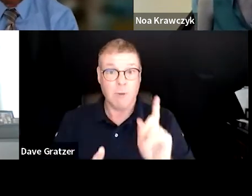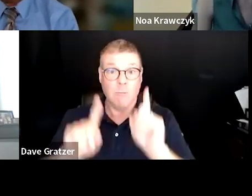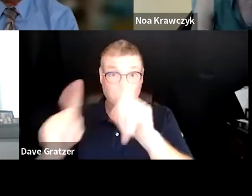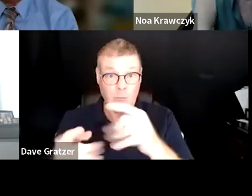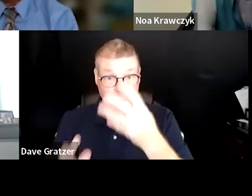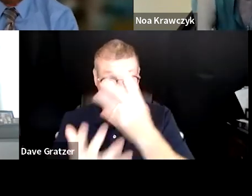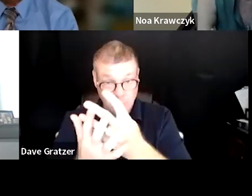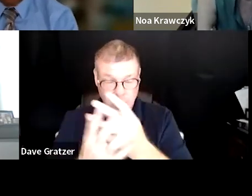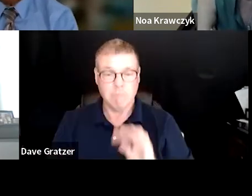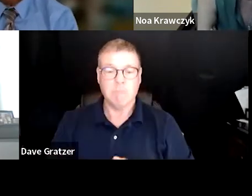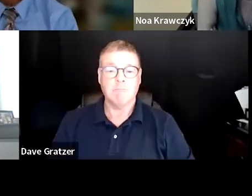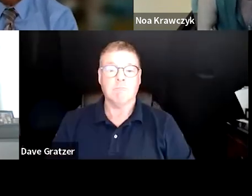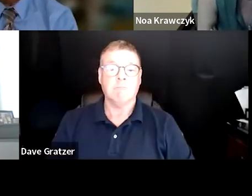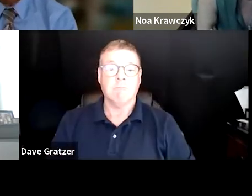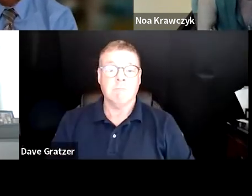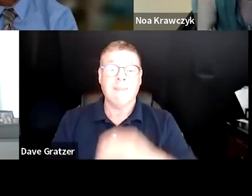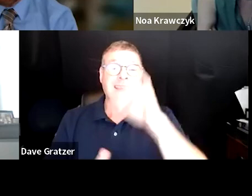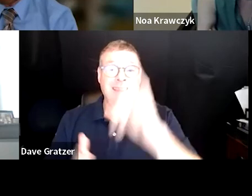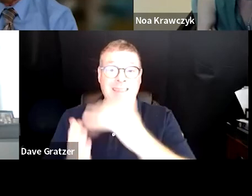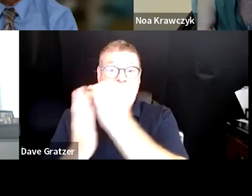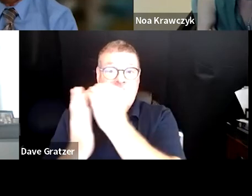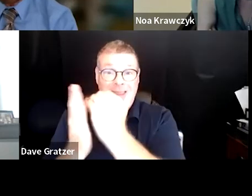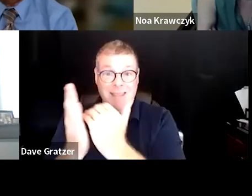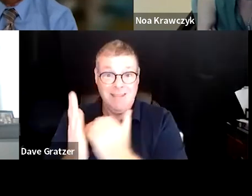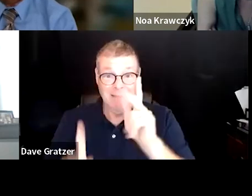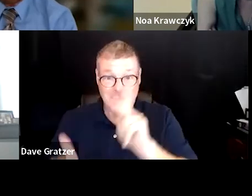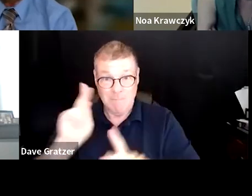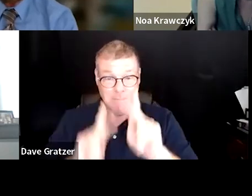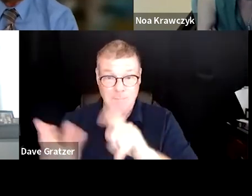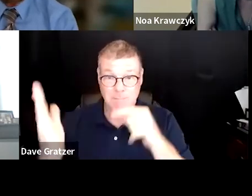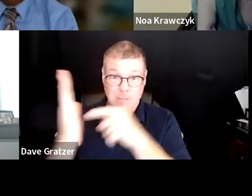that list of individuals are put into a file.